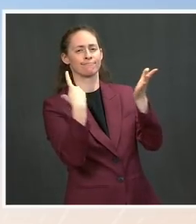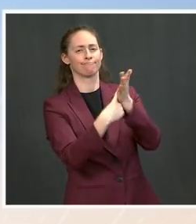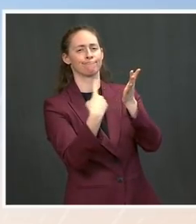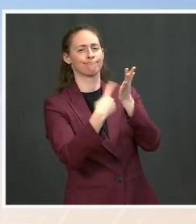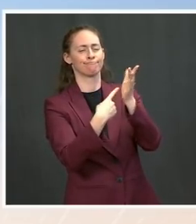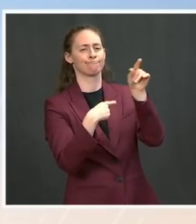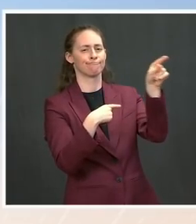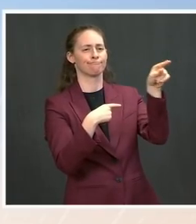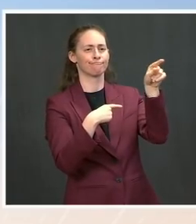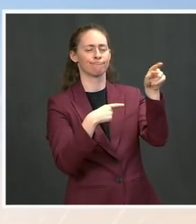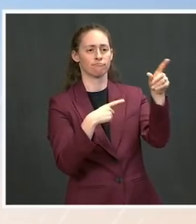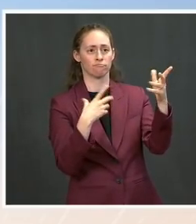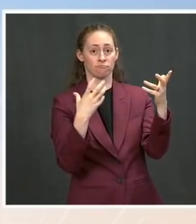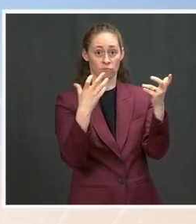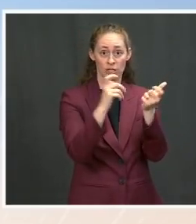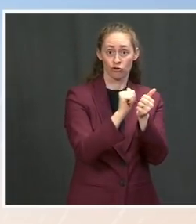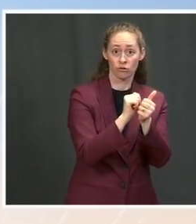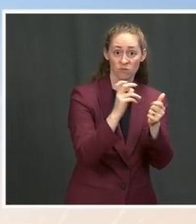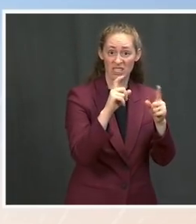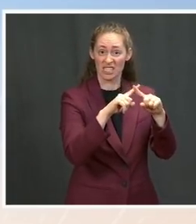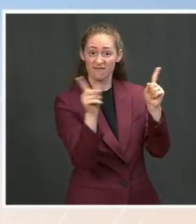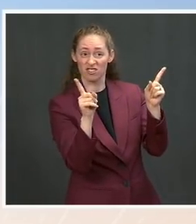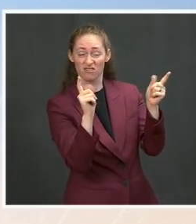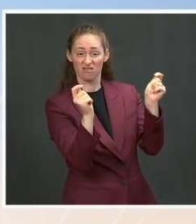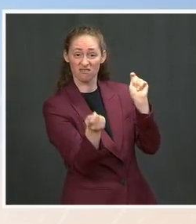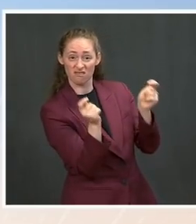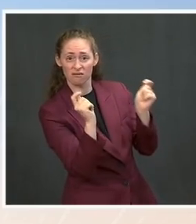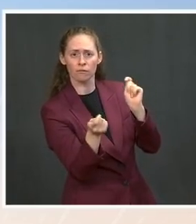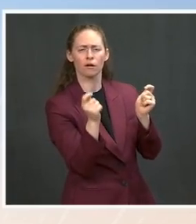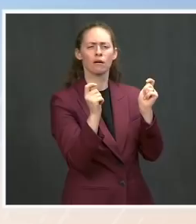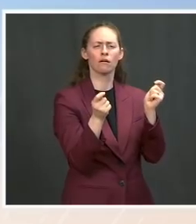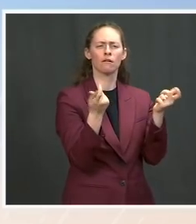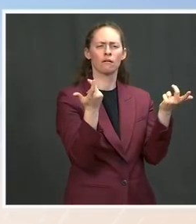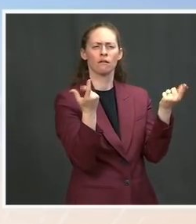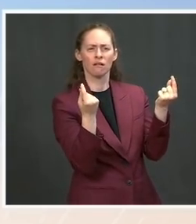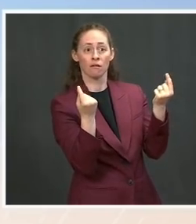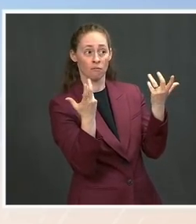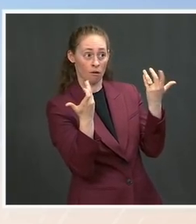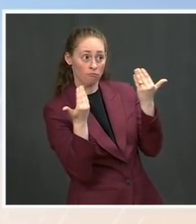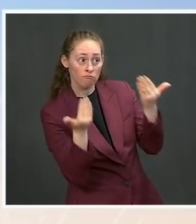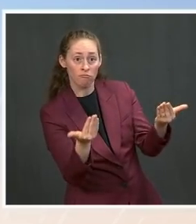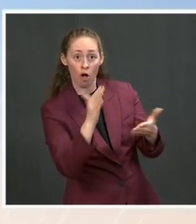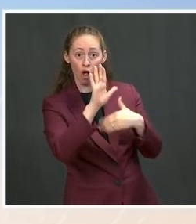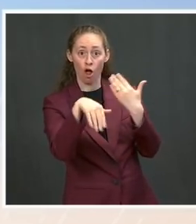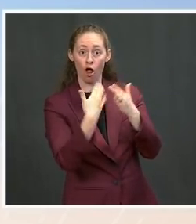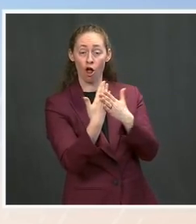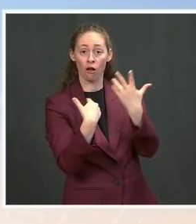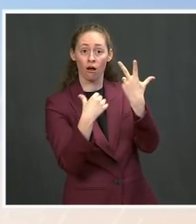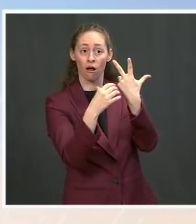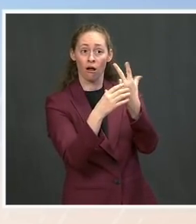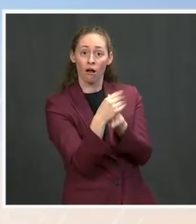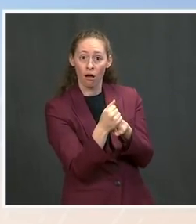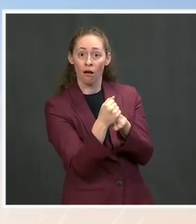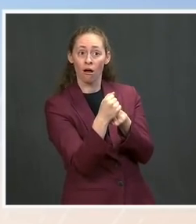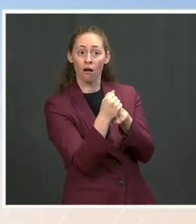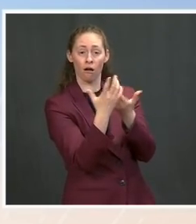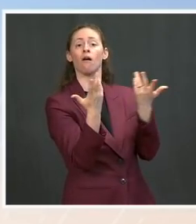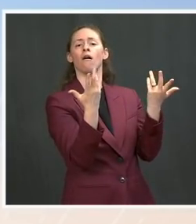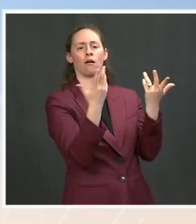to different components moving forward together. We will leave those mechanics to leaders in Congress, but what we're discussing with them